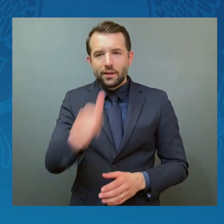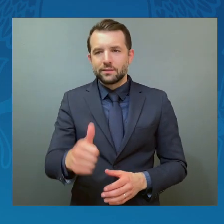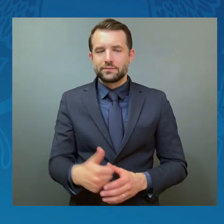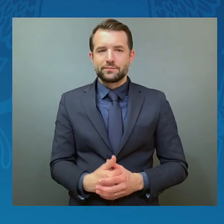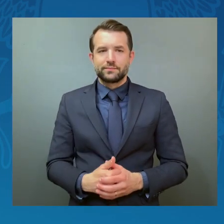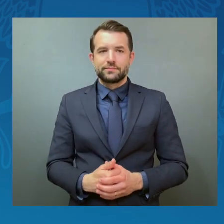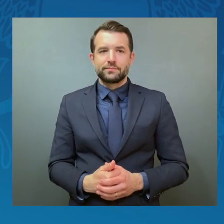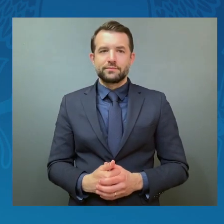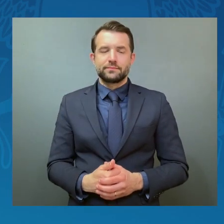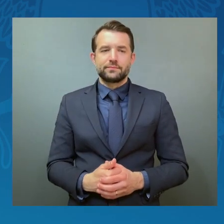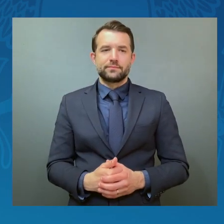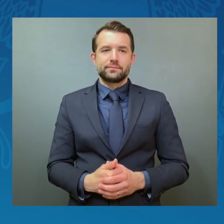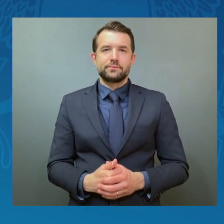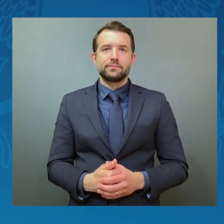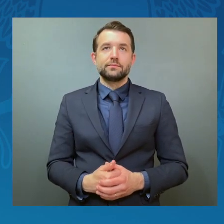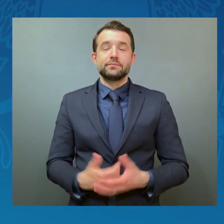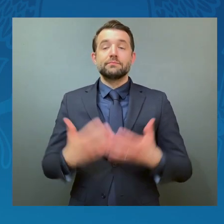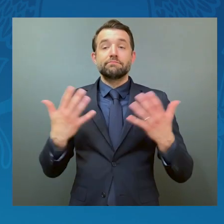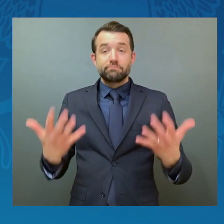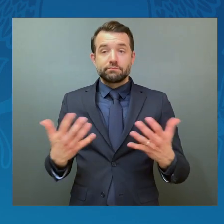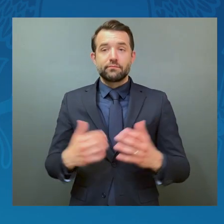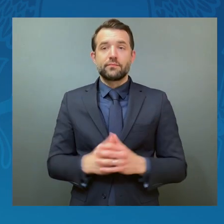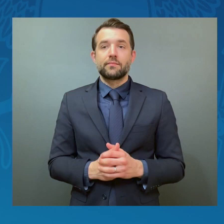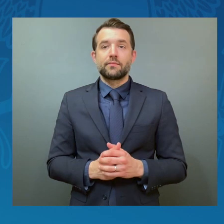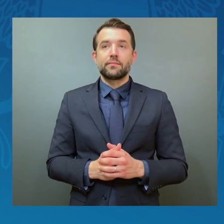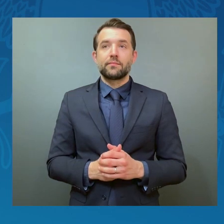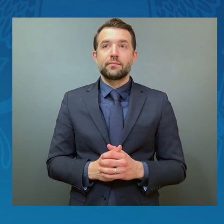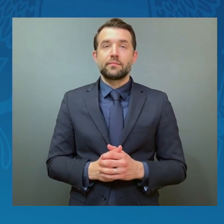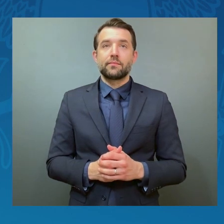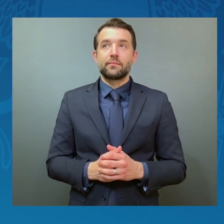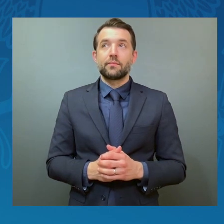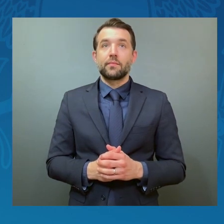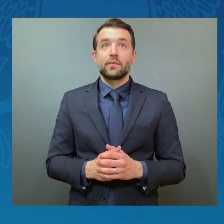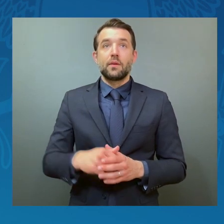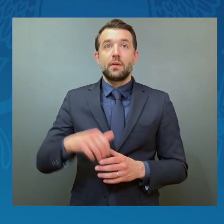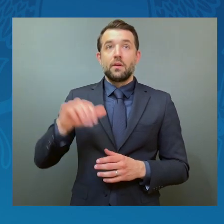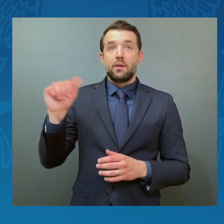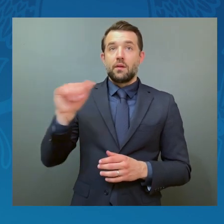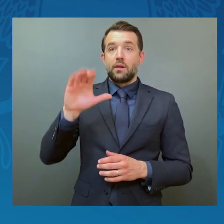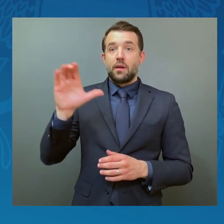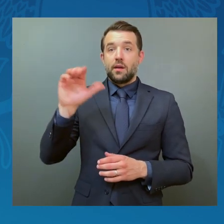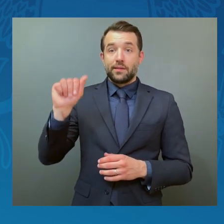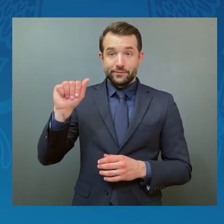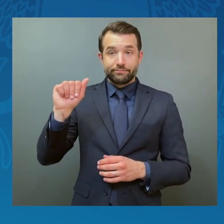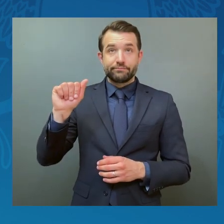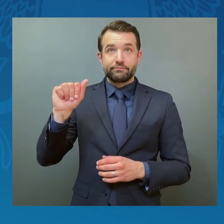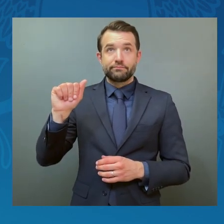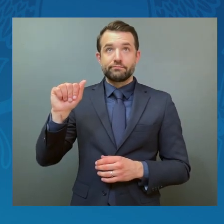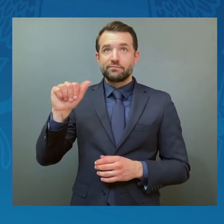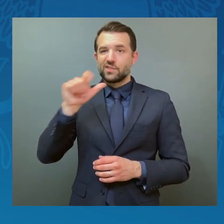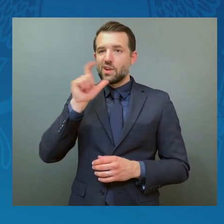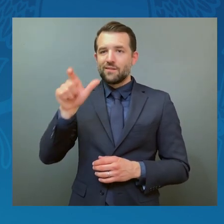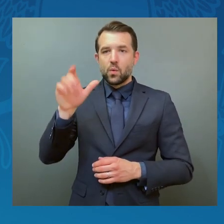As a result of the Affordable Care Act, I no longer have to worry about my medical debt. Rather than fixating on the overwhelming